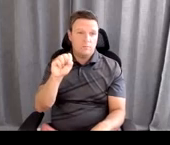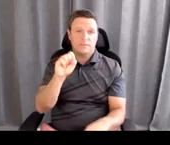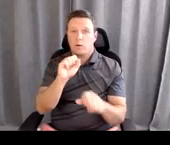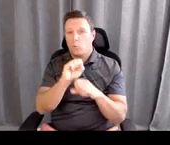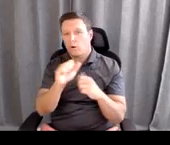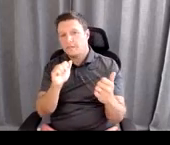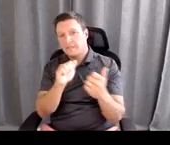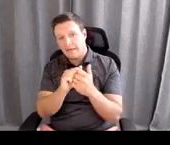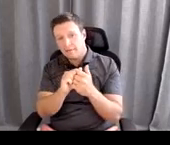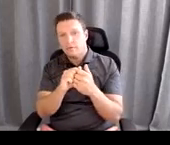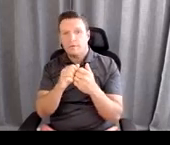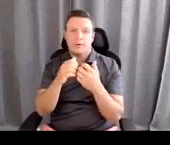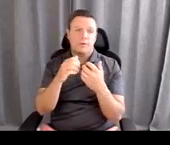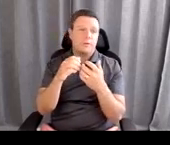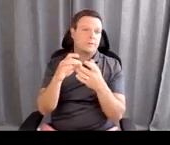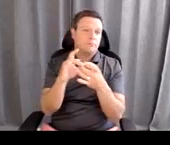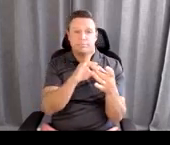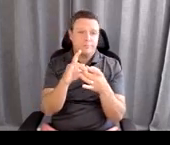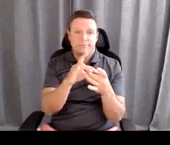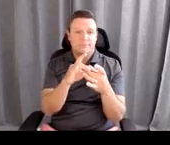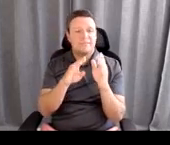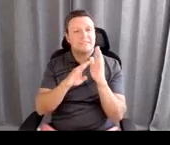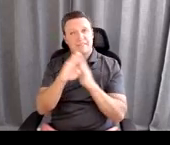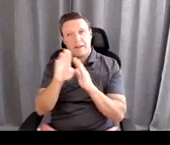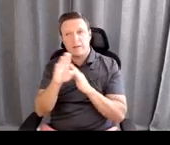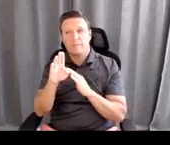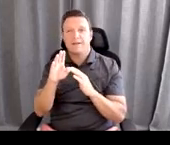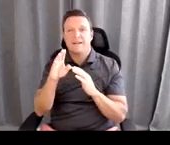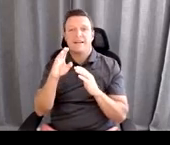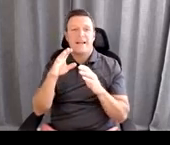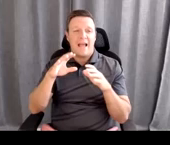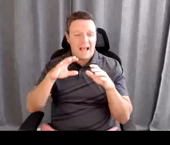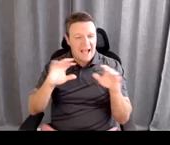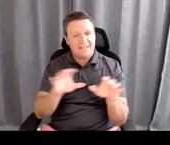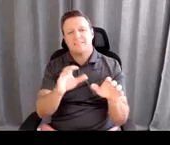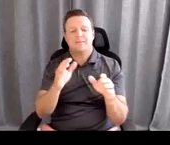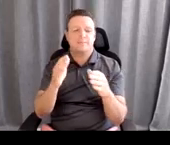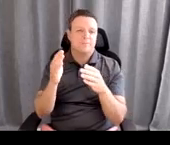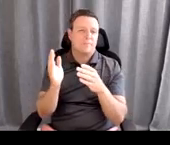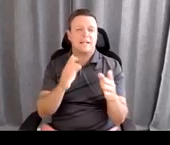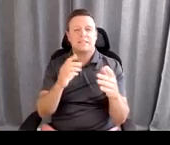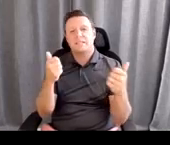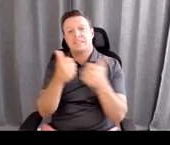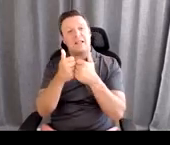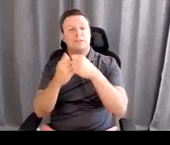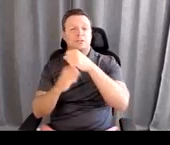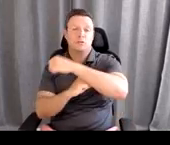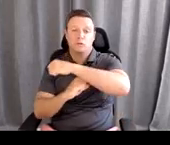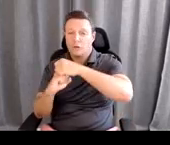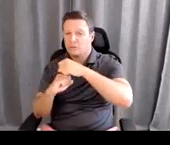with a community organization, develop courses of action that challenge that structure, that the structures that perpetuate the problem.